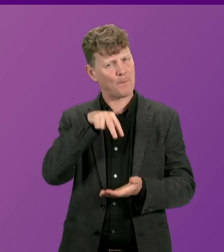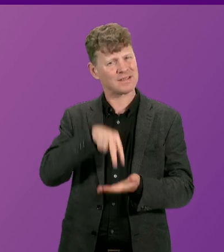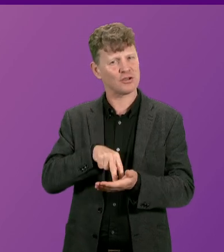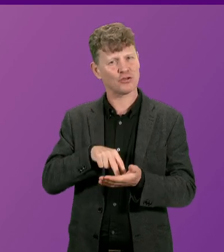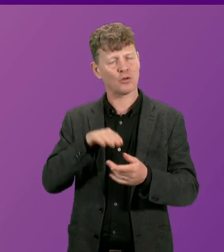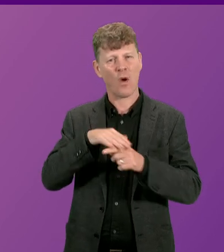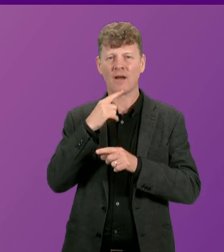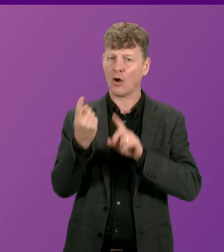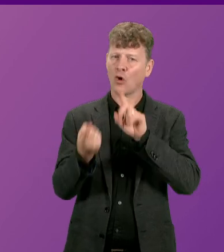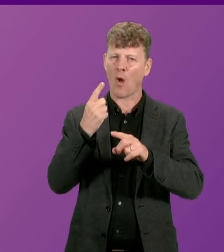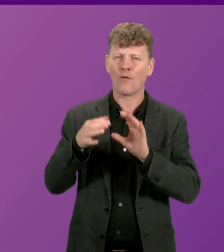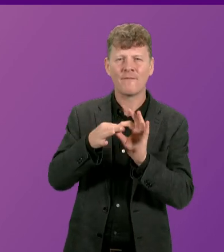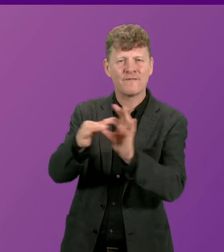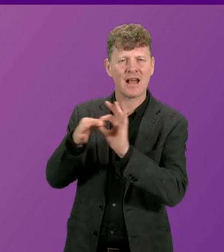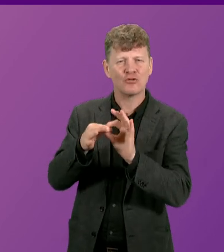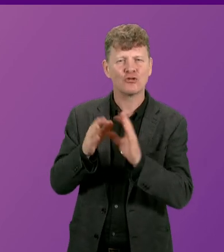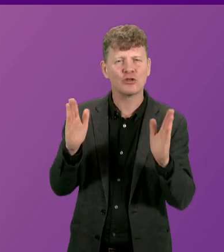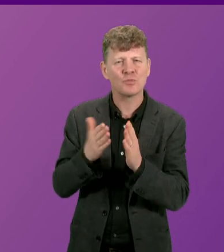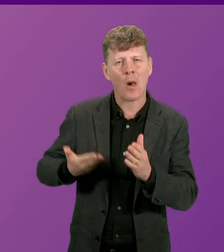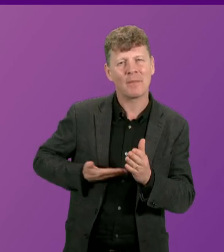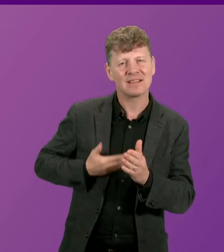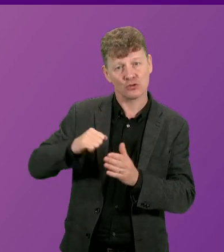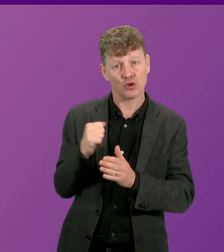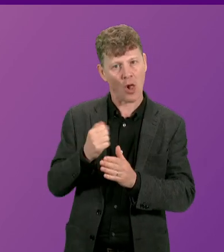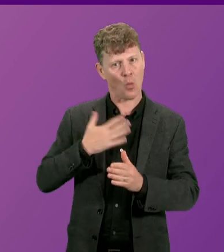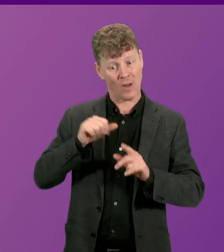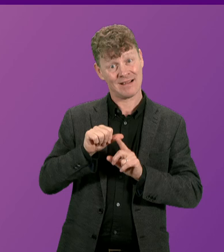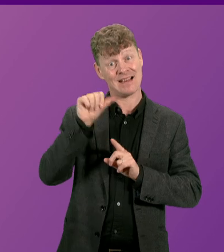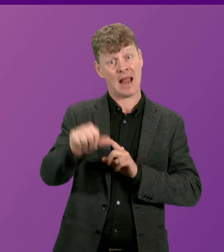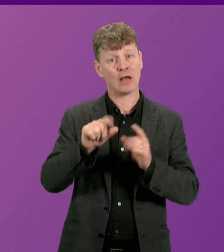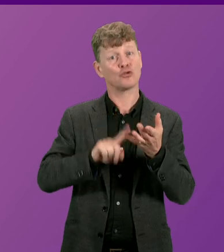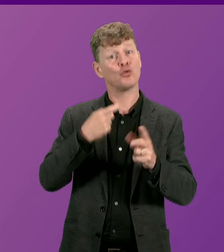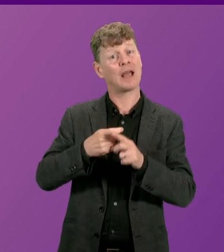Federation of Small Businesses Scotland for the next United Kingdom Administration to pilot a